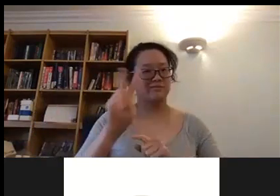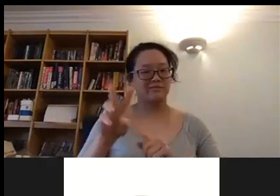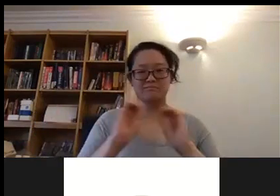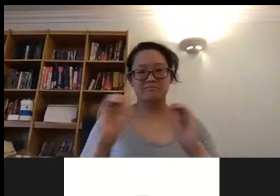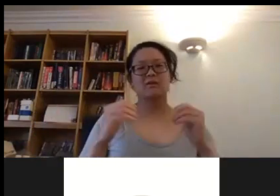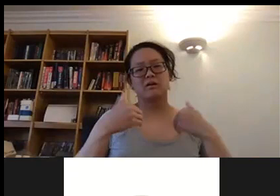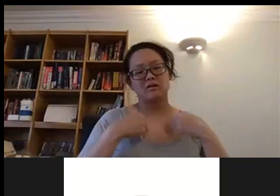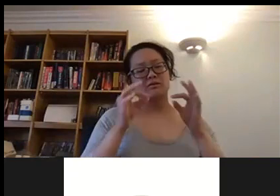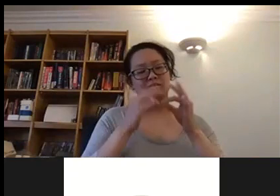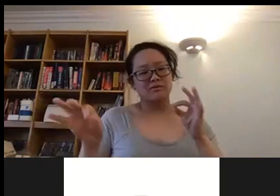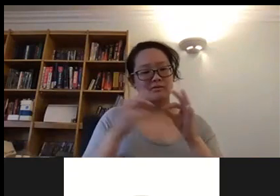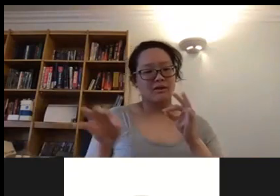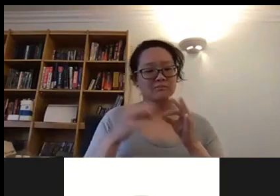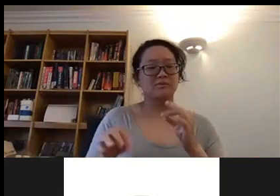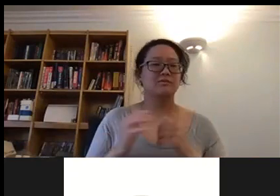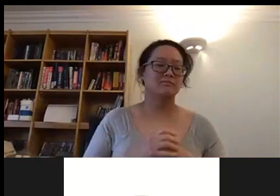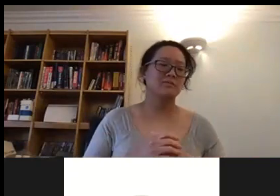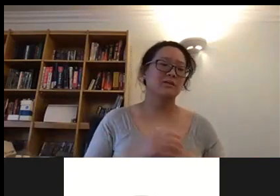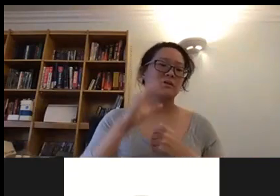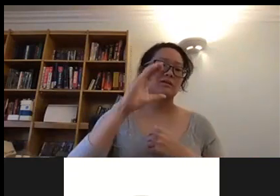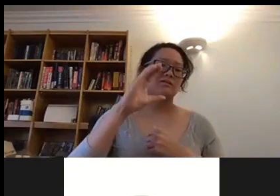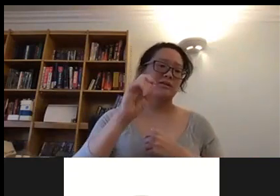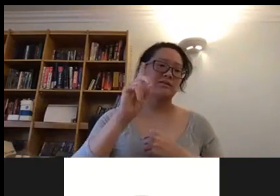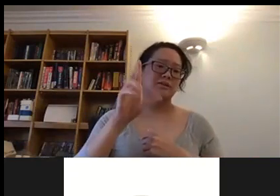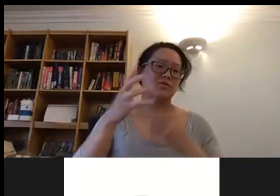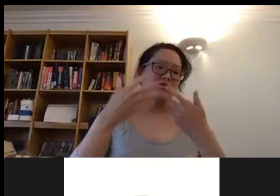There's been no interpretation at all.There's been captions, but not interpreters.